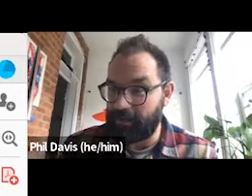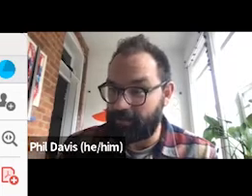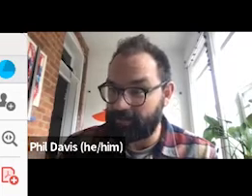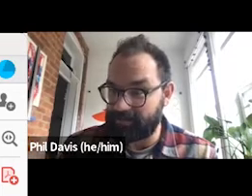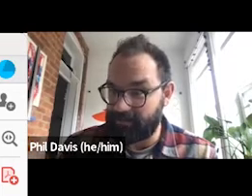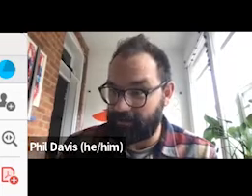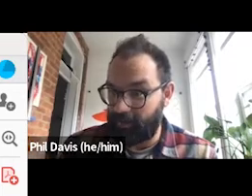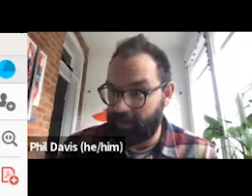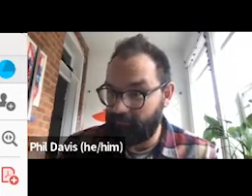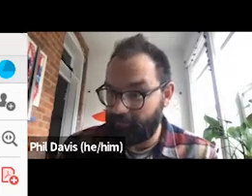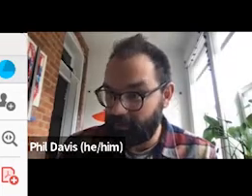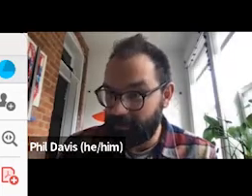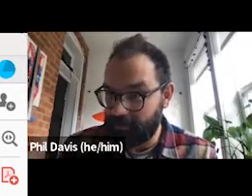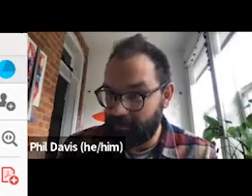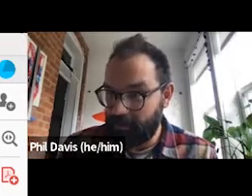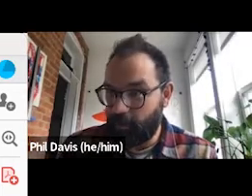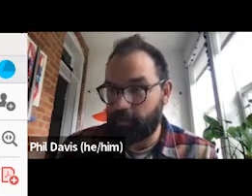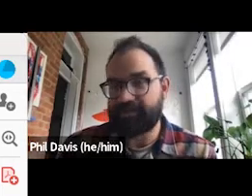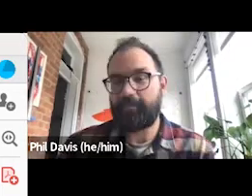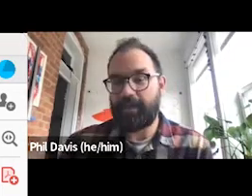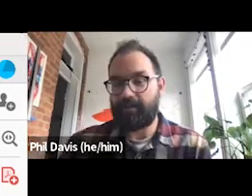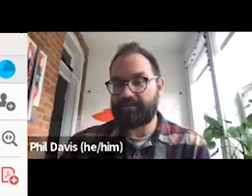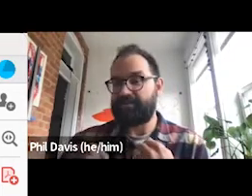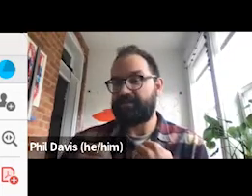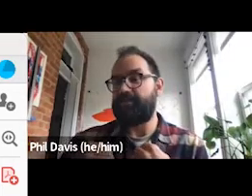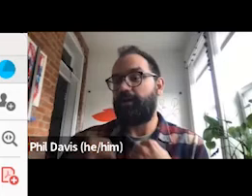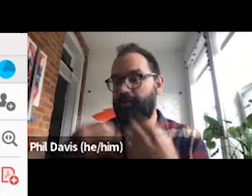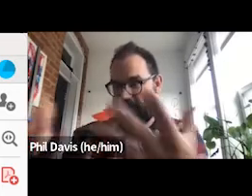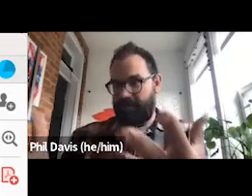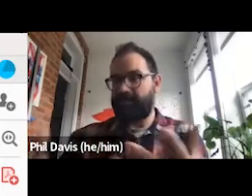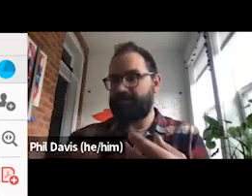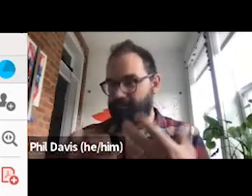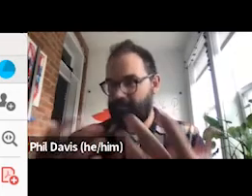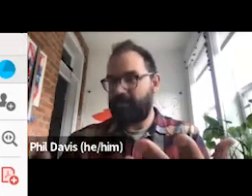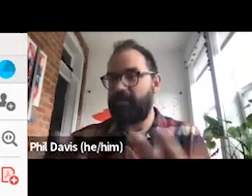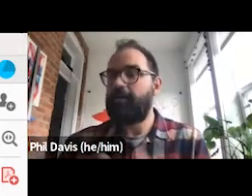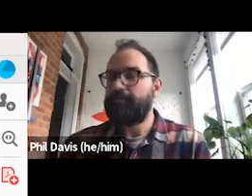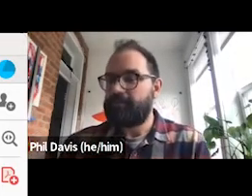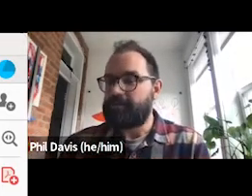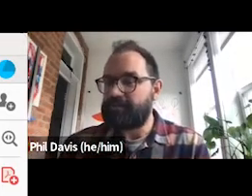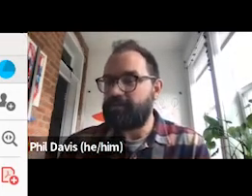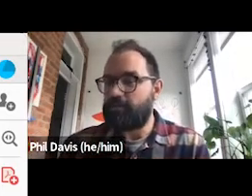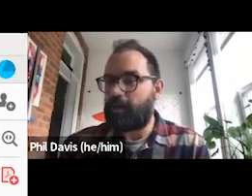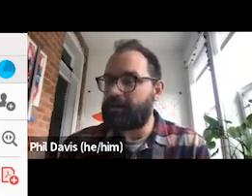else is going to pay for it or somebody else is just donating something, you still want